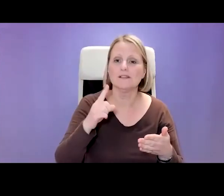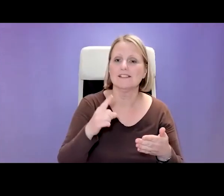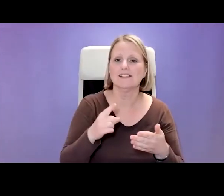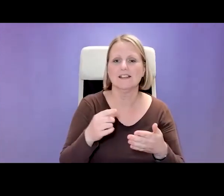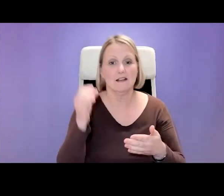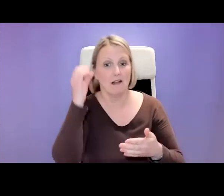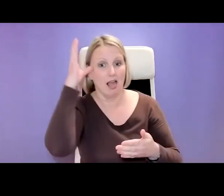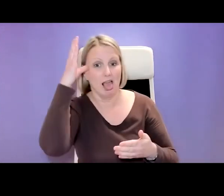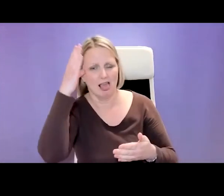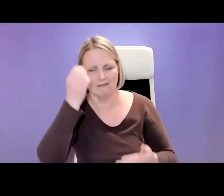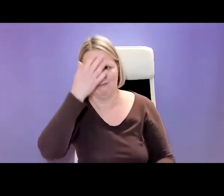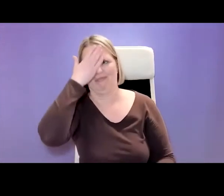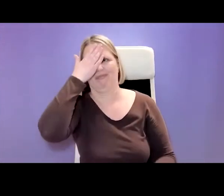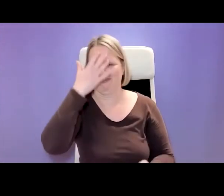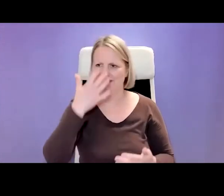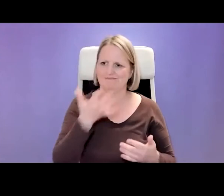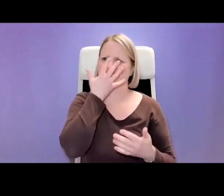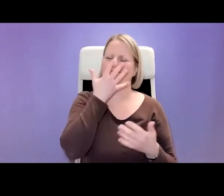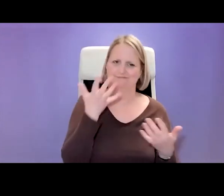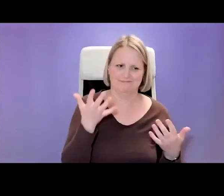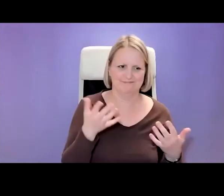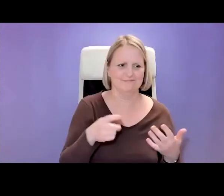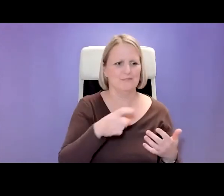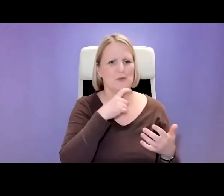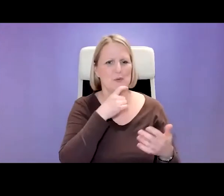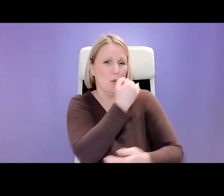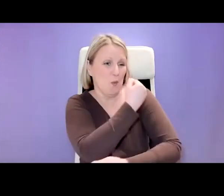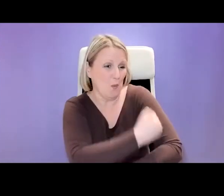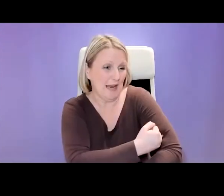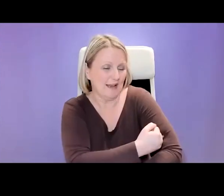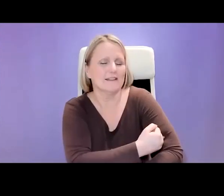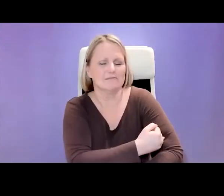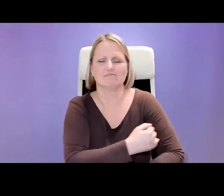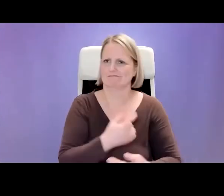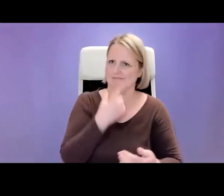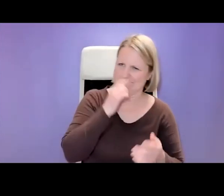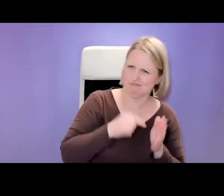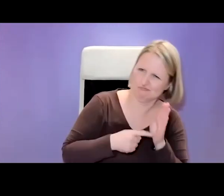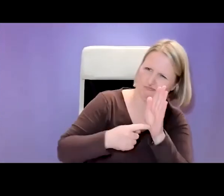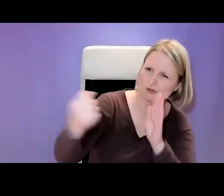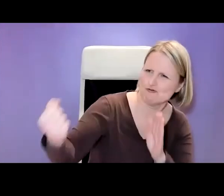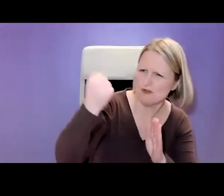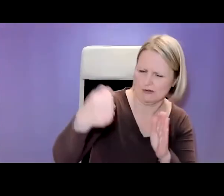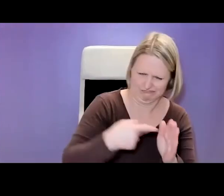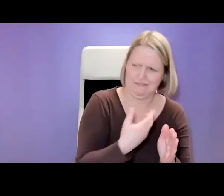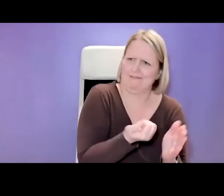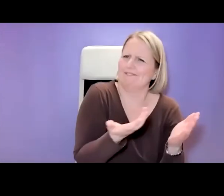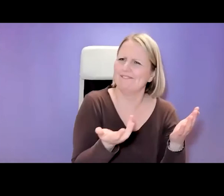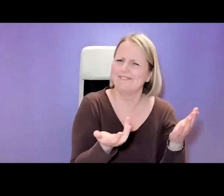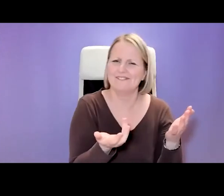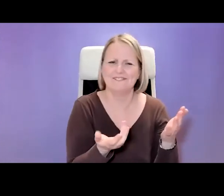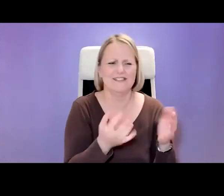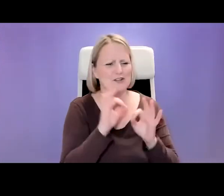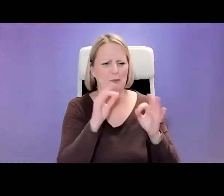God chose what is low and despised in the world, things that are not to reduce to nothing things that are, so that no one might boast in the presence of God.